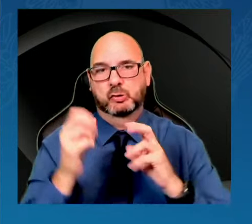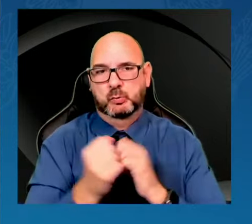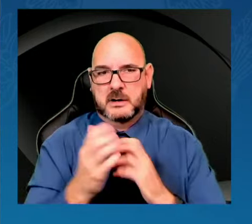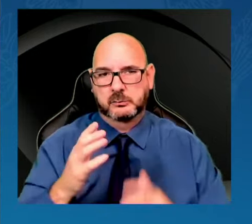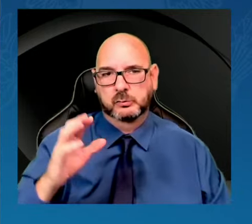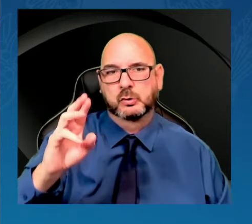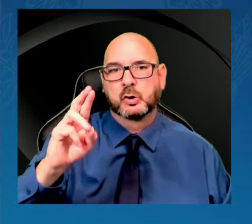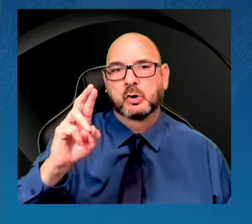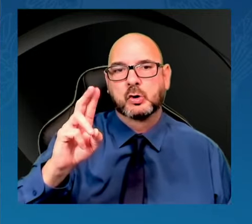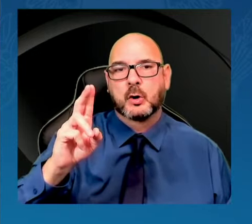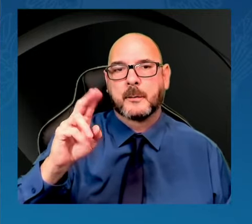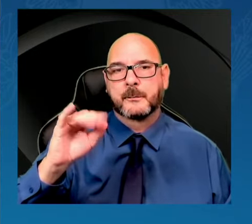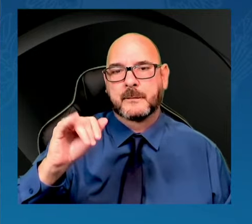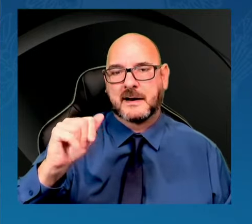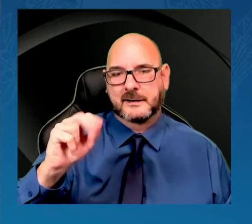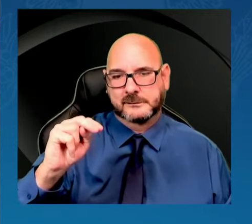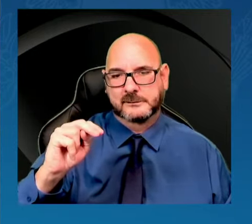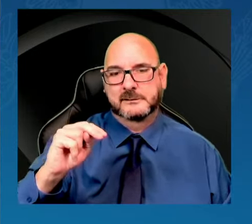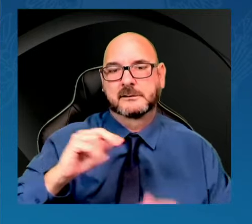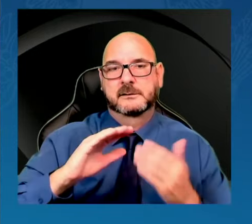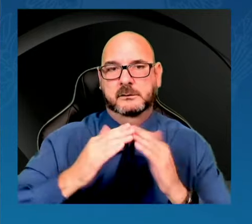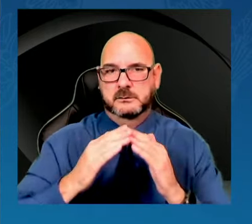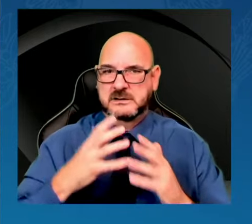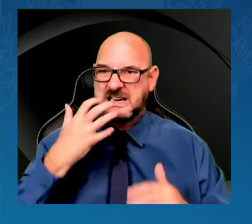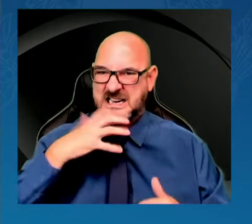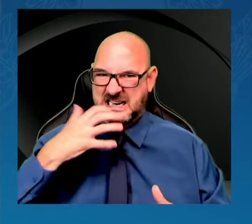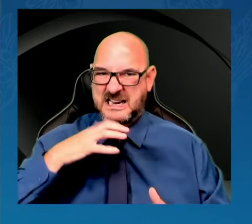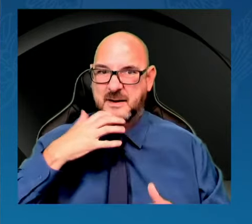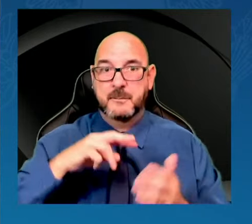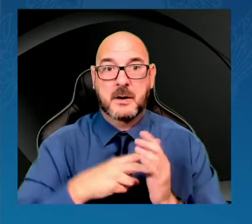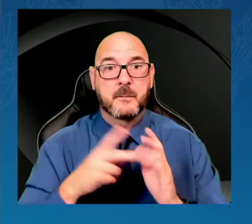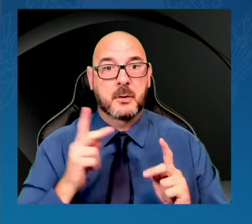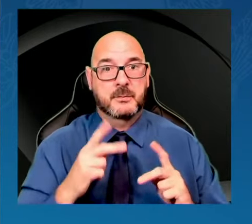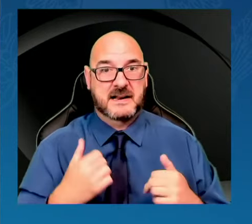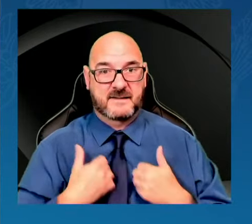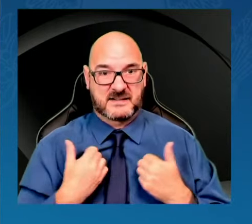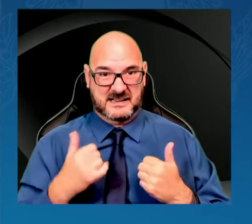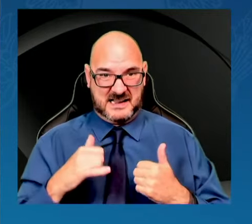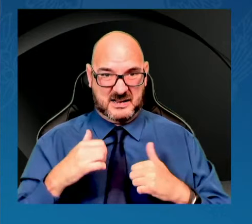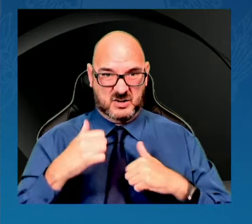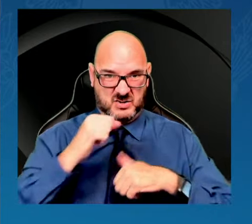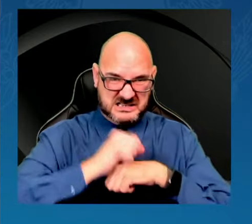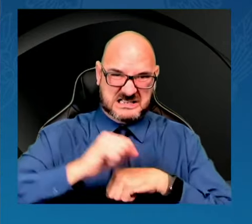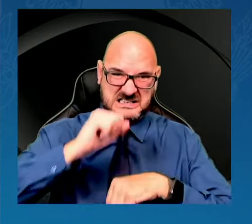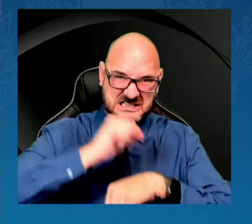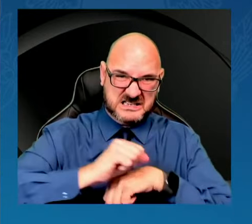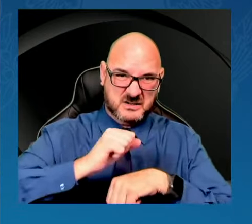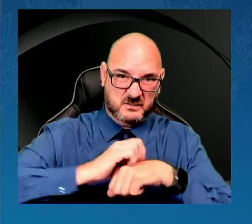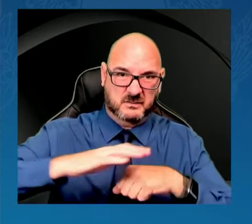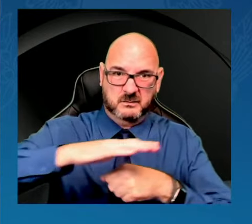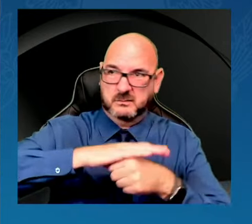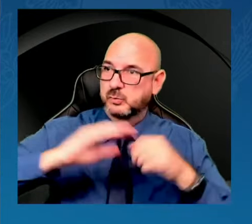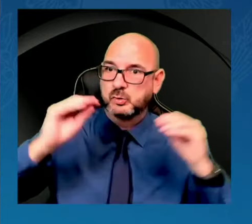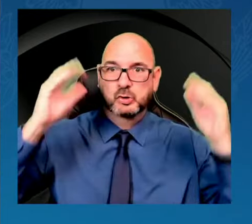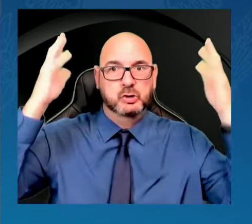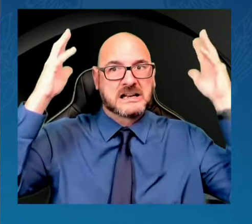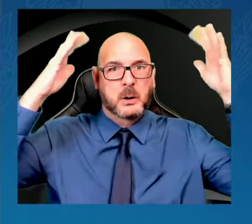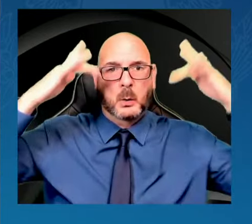who live in concrete areas where there are no trees. It's so basic, right?